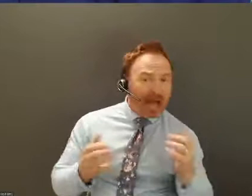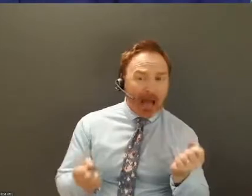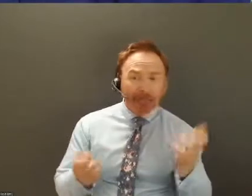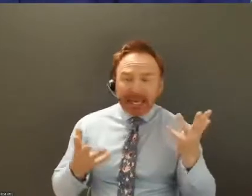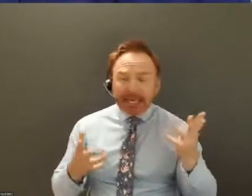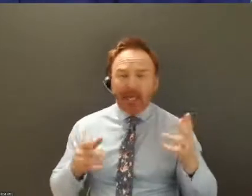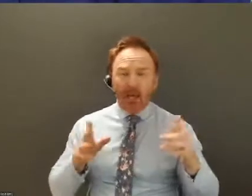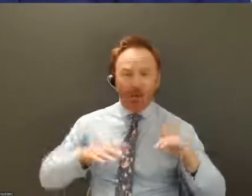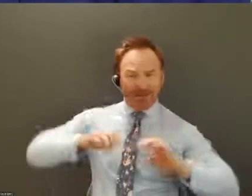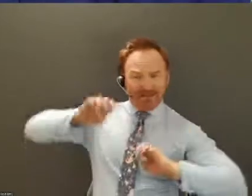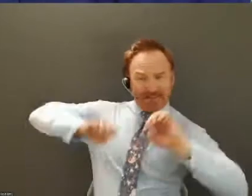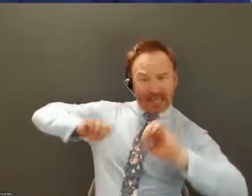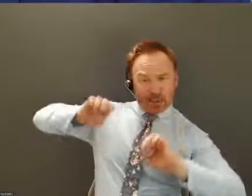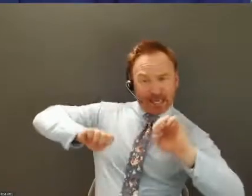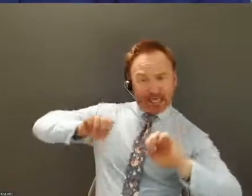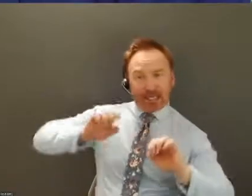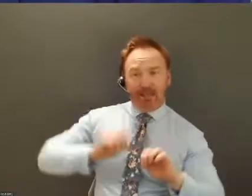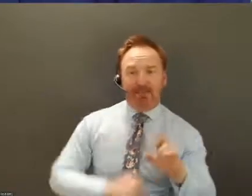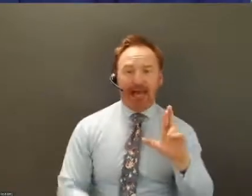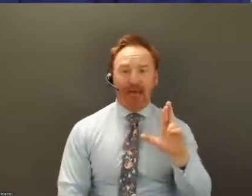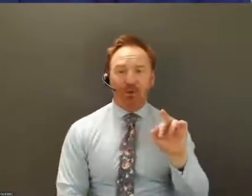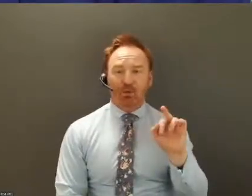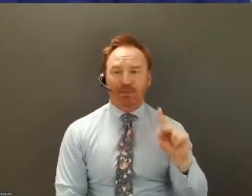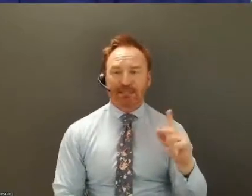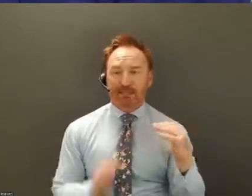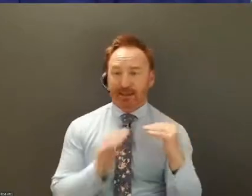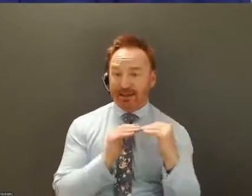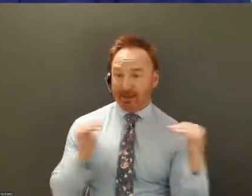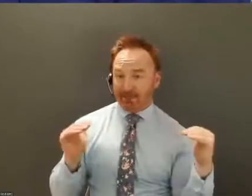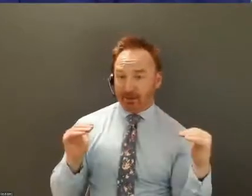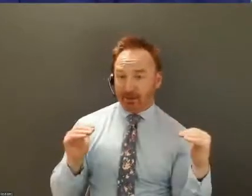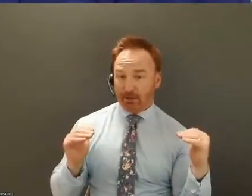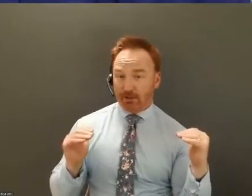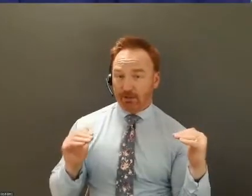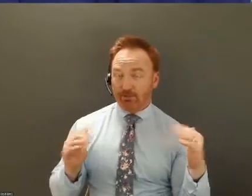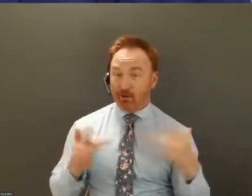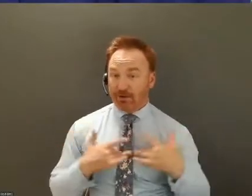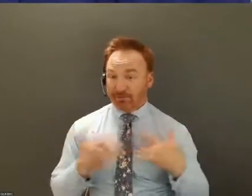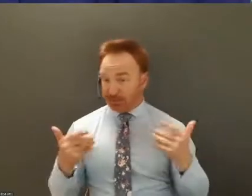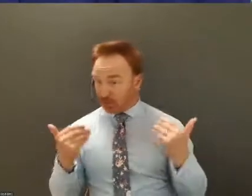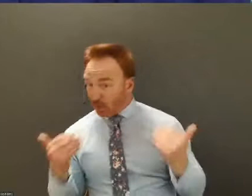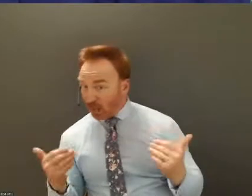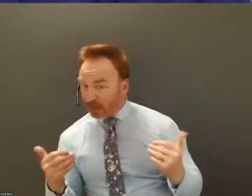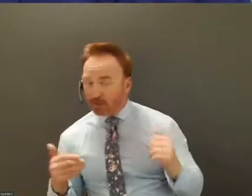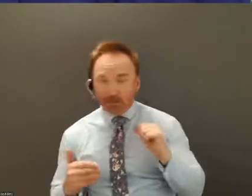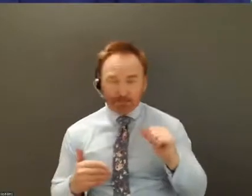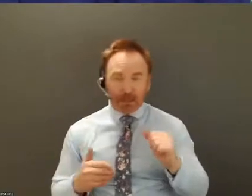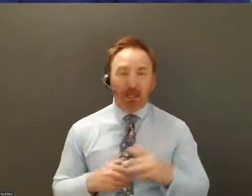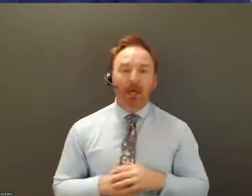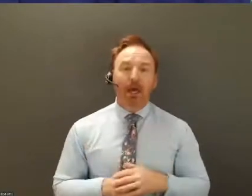outbreak sourced COVID and a territory. We all must continue to observe